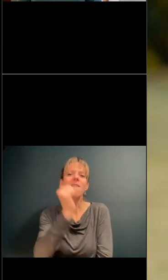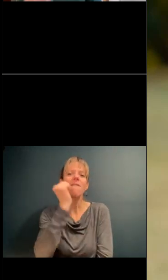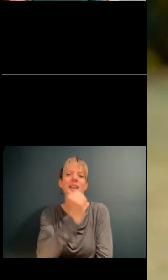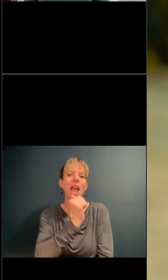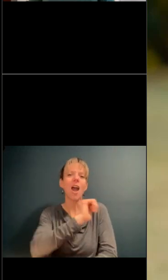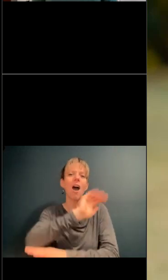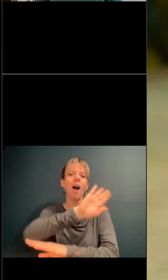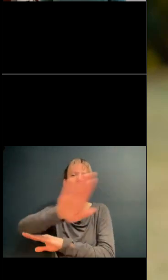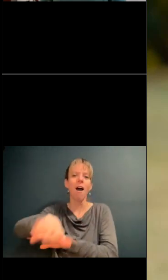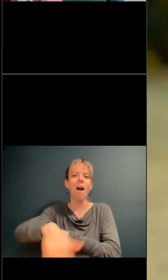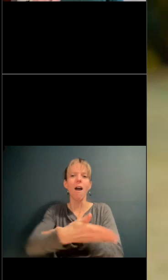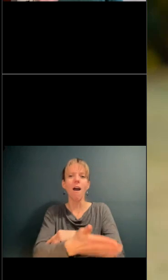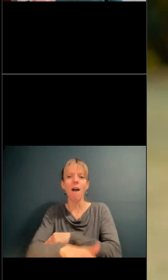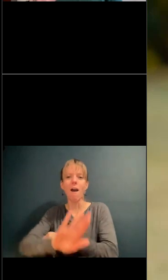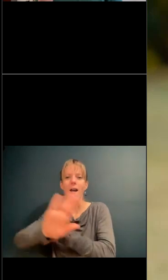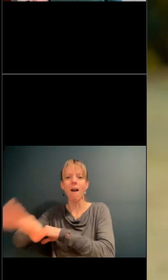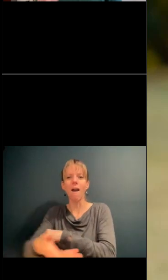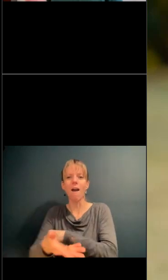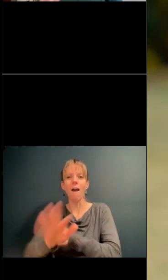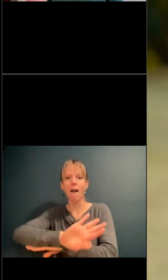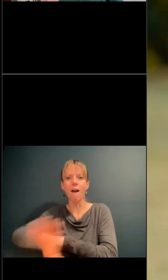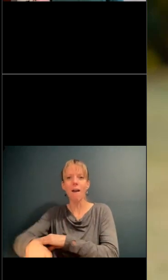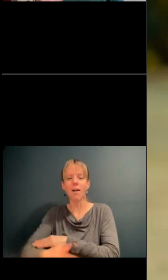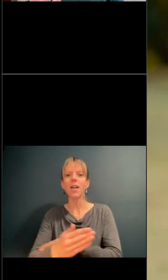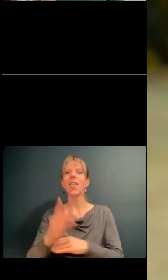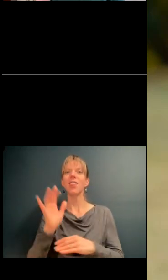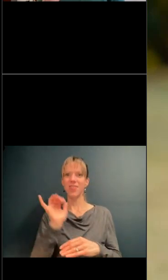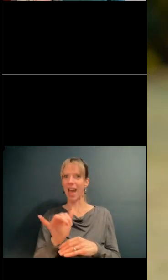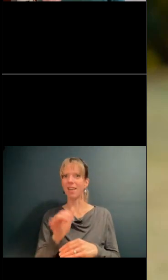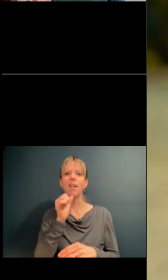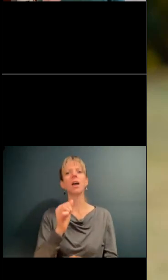Beyond the benediction, and where love abounds, people talk about